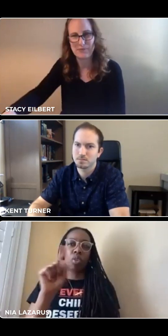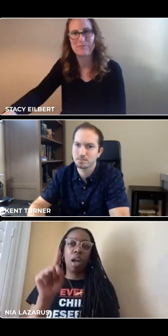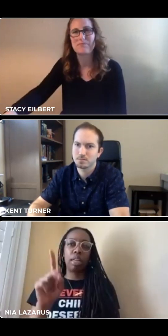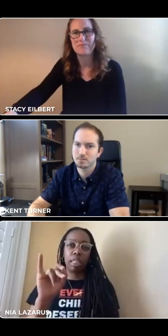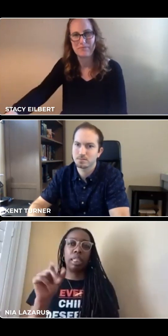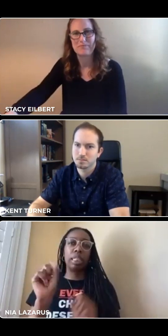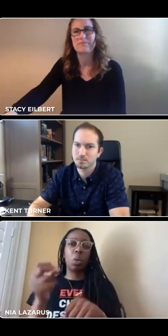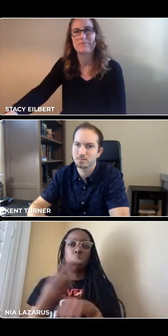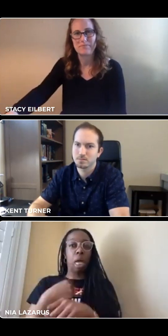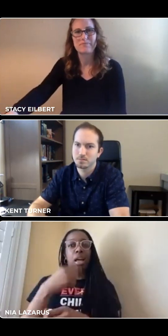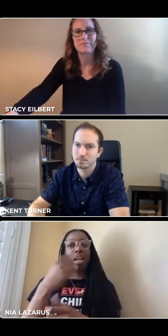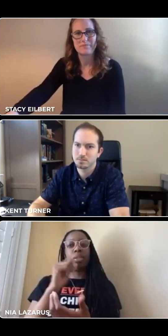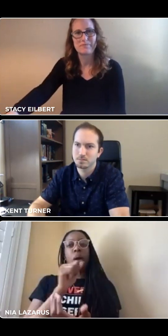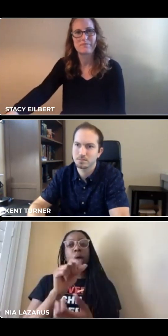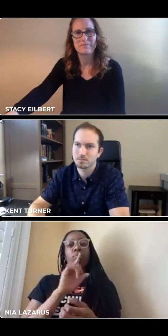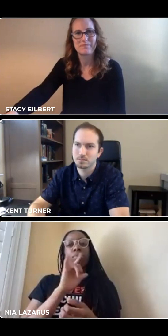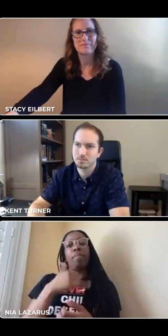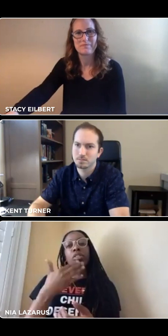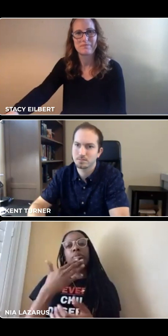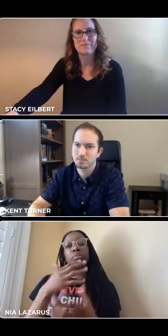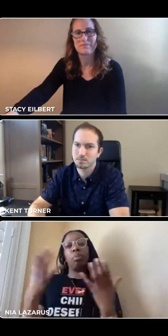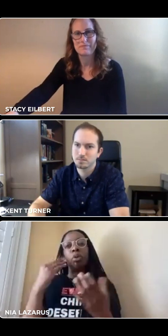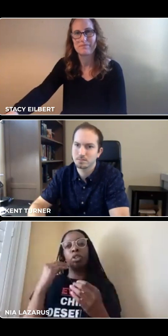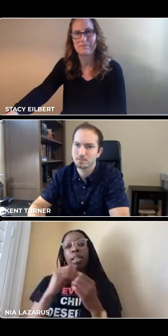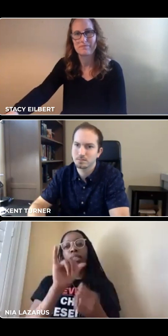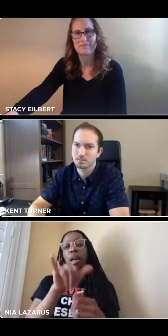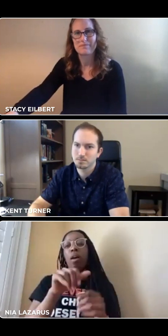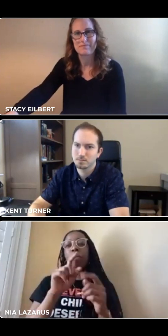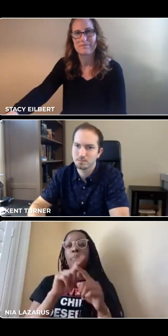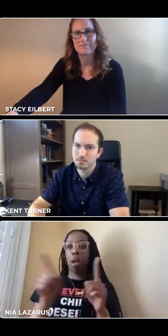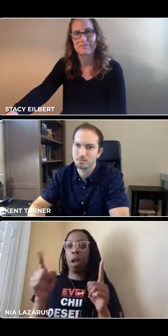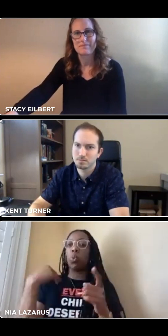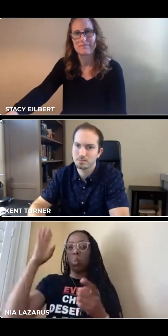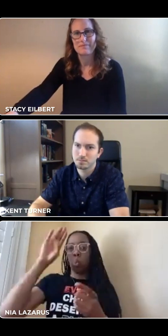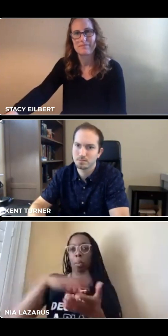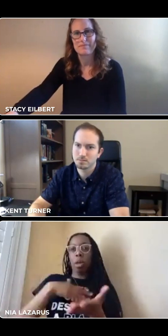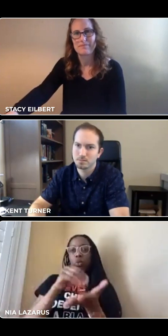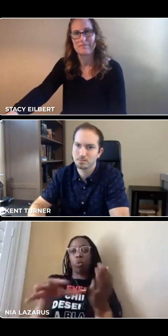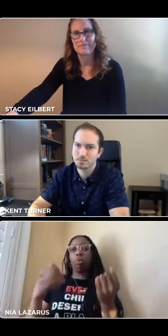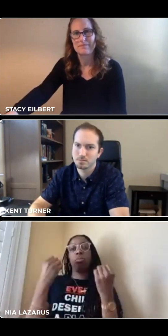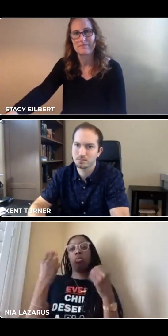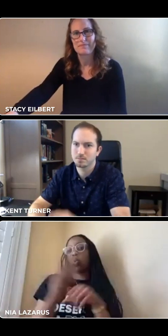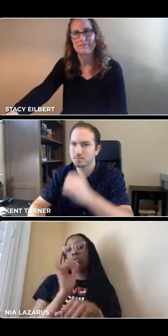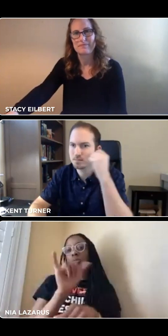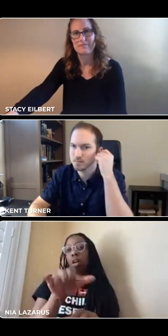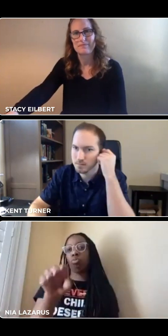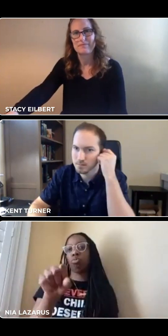they have kits that we can use. And I don't have much experience with that, but I do know